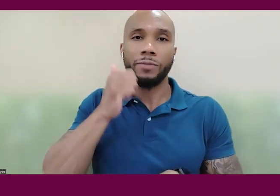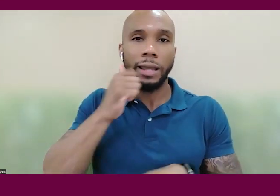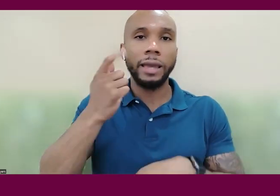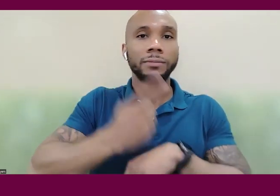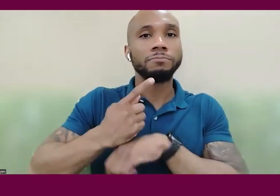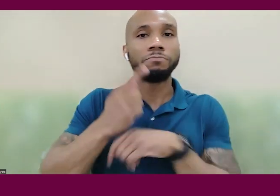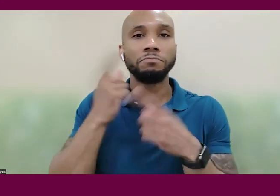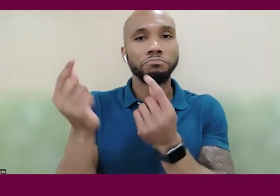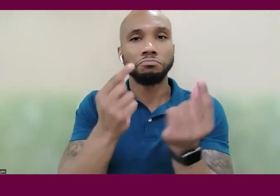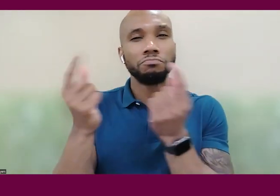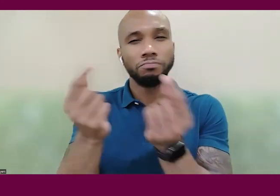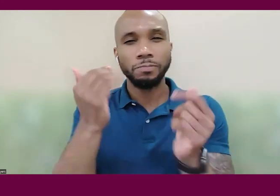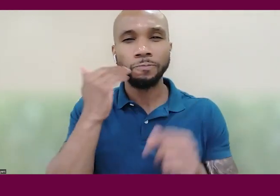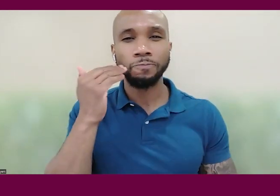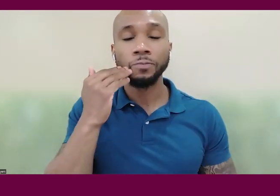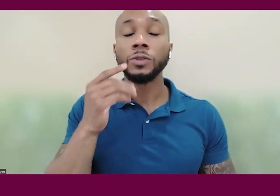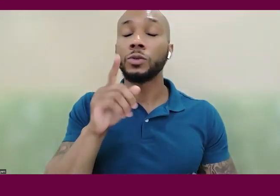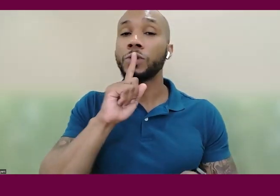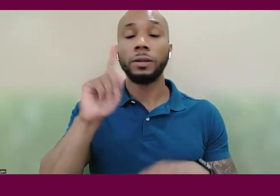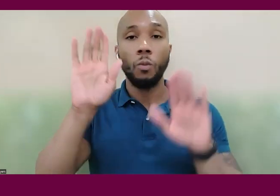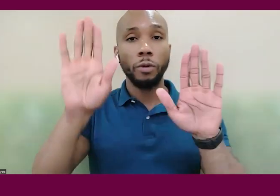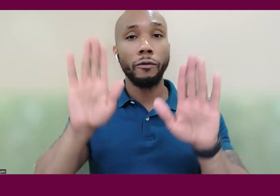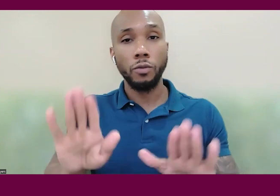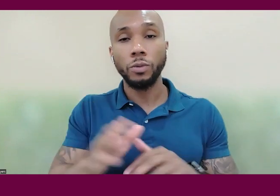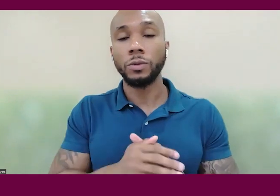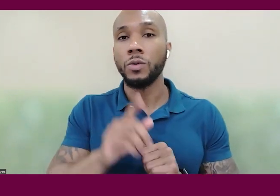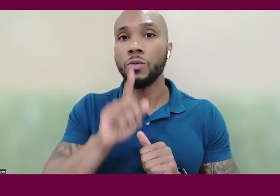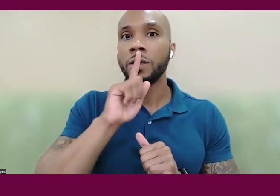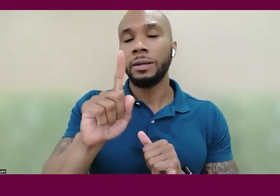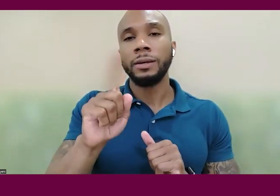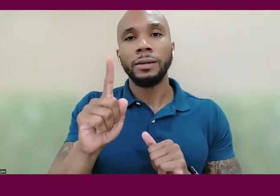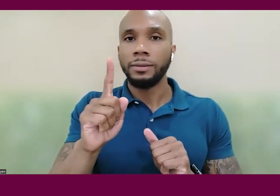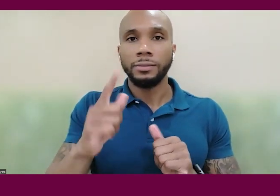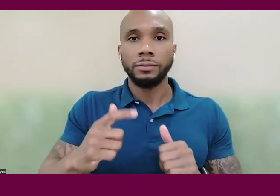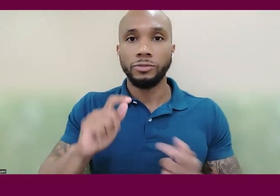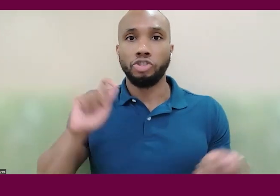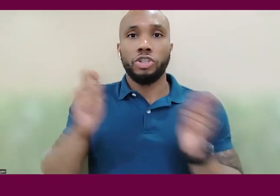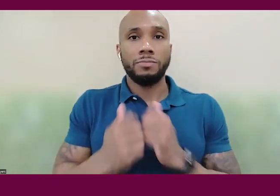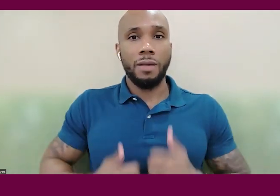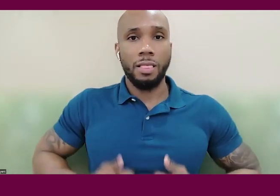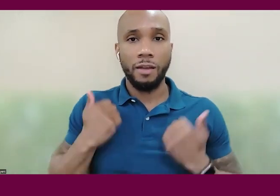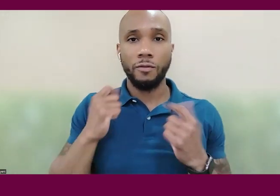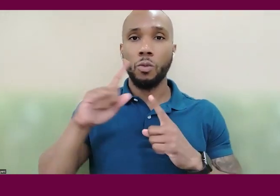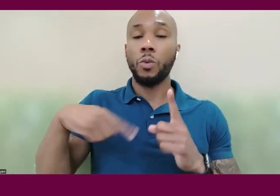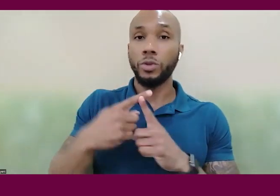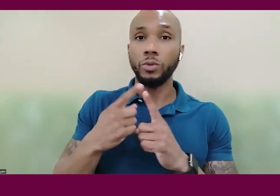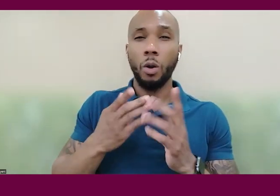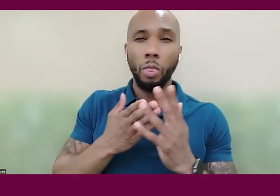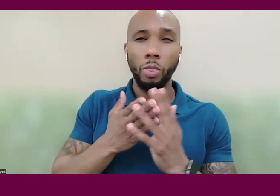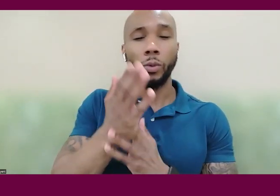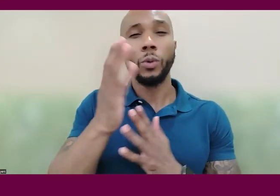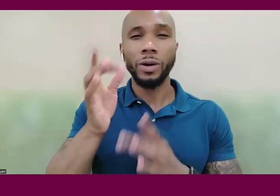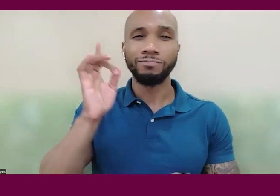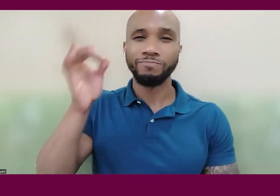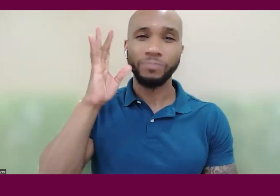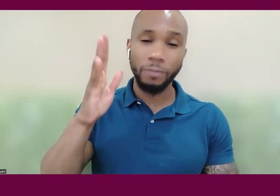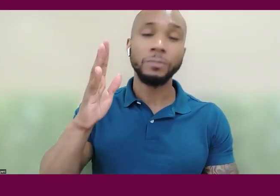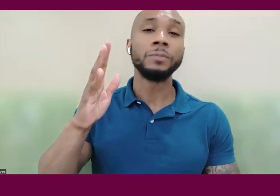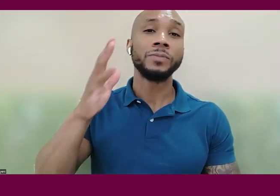So it's wonderful. I think it was a life changer when you go through a dramatic experience like that, when